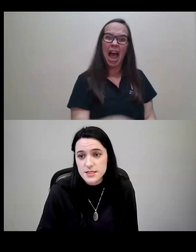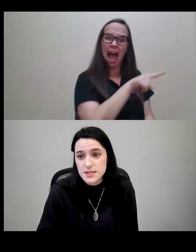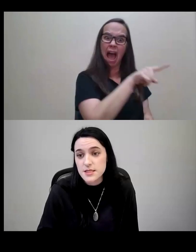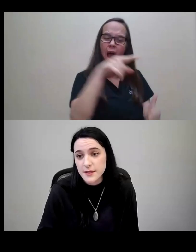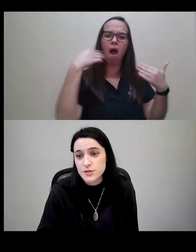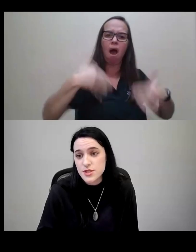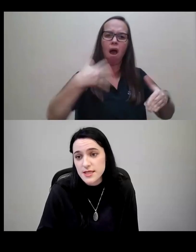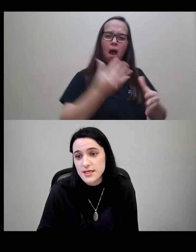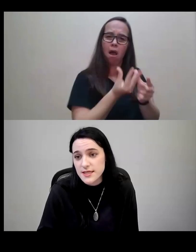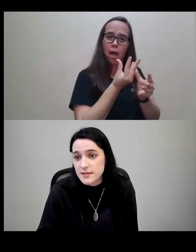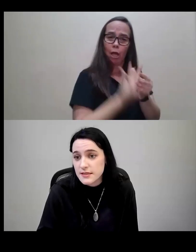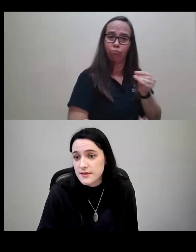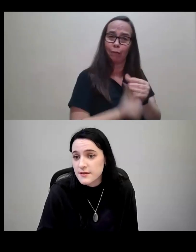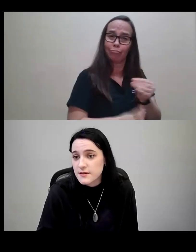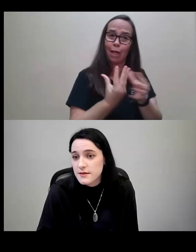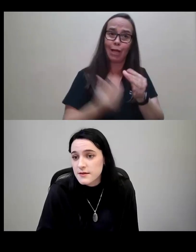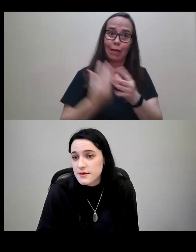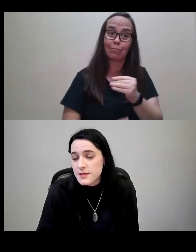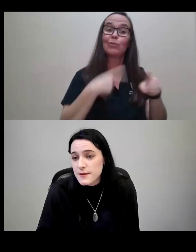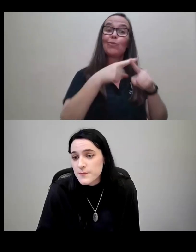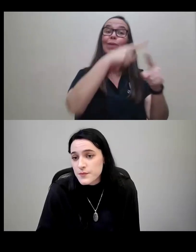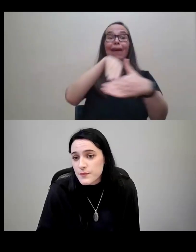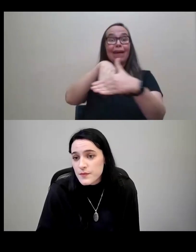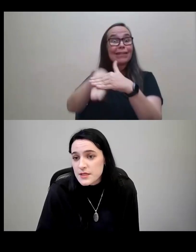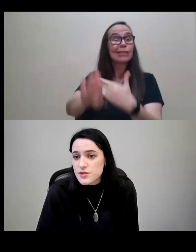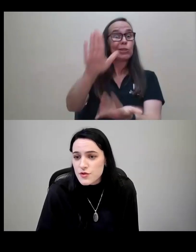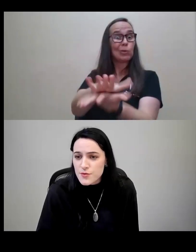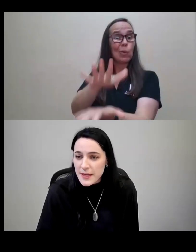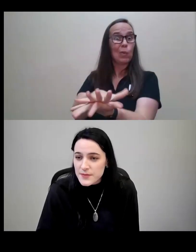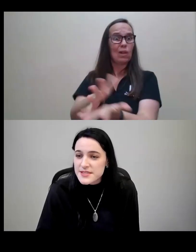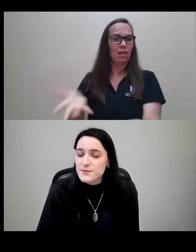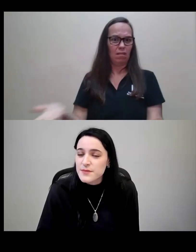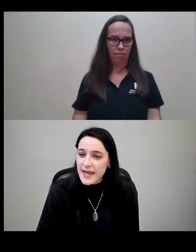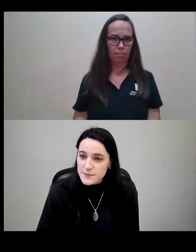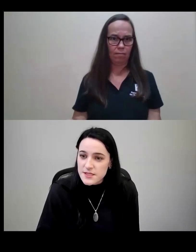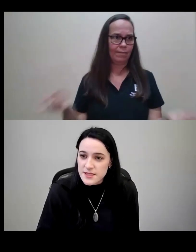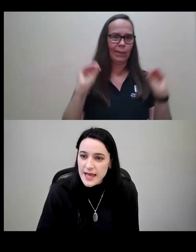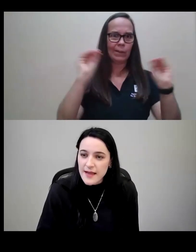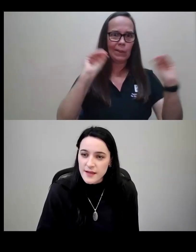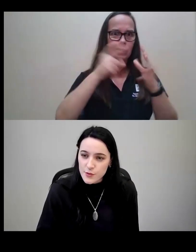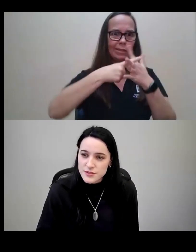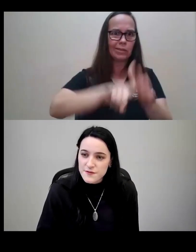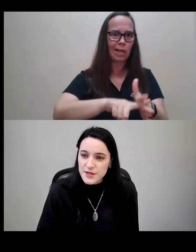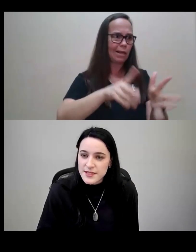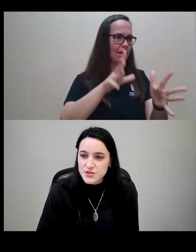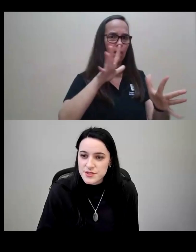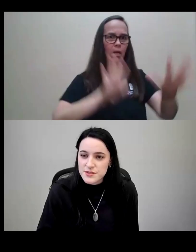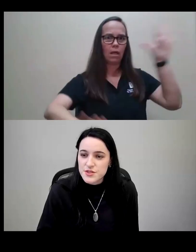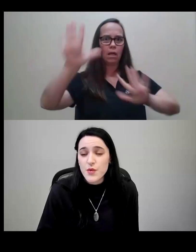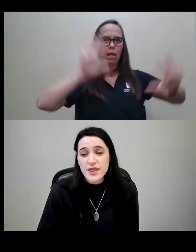access to the language that they need. So there might be some gaps in that language foundation.